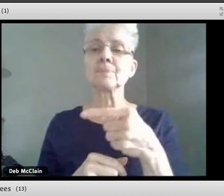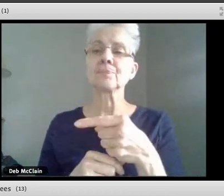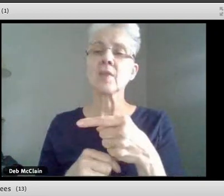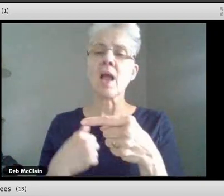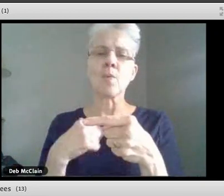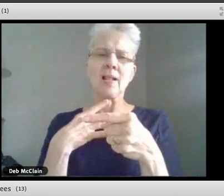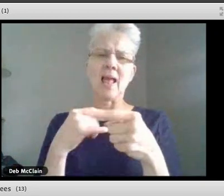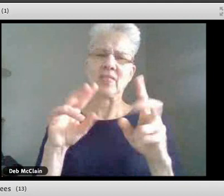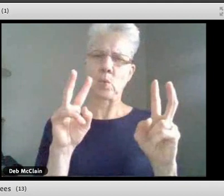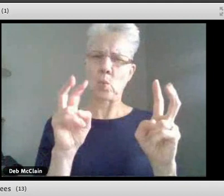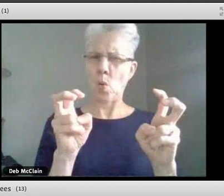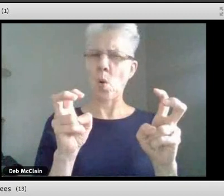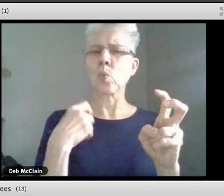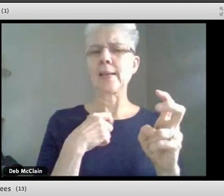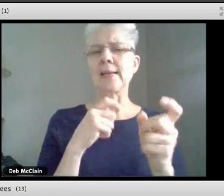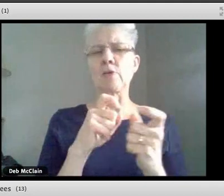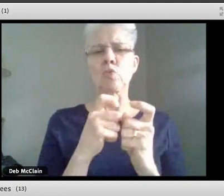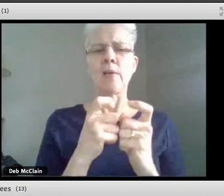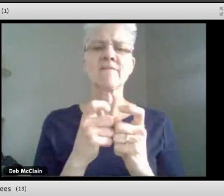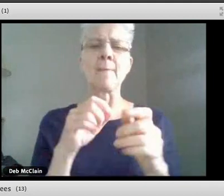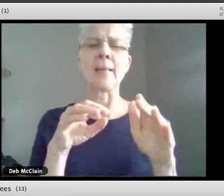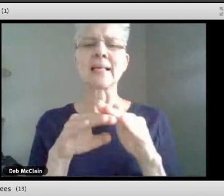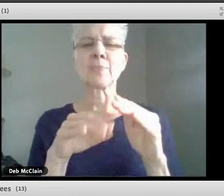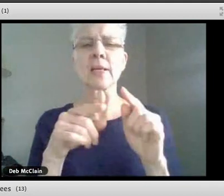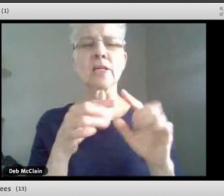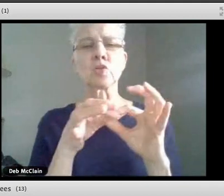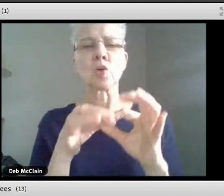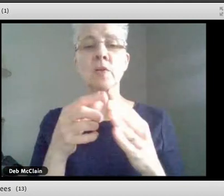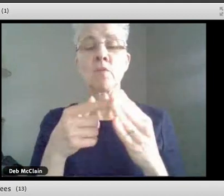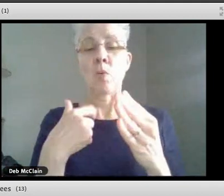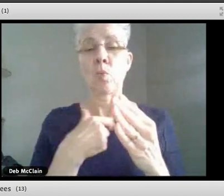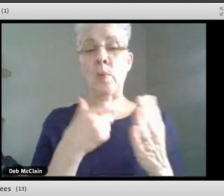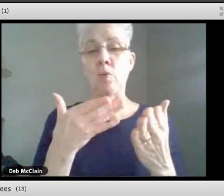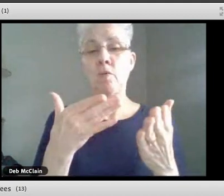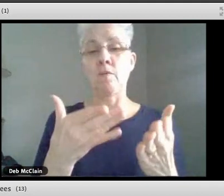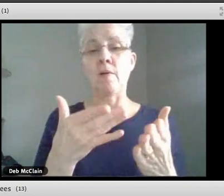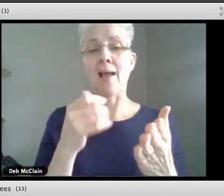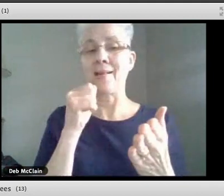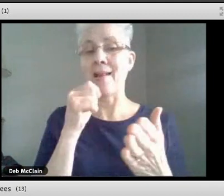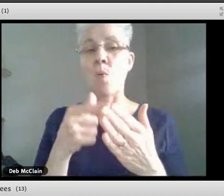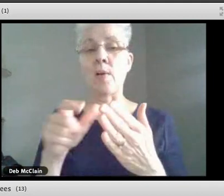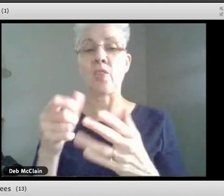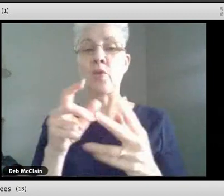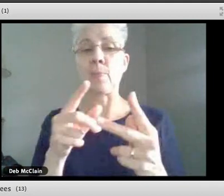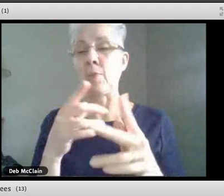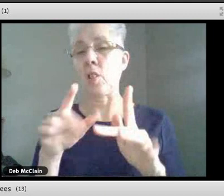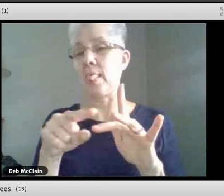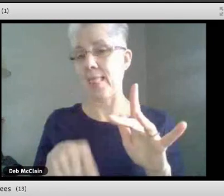"We can reframe accessibility in terms of what we provide," so what libraries provide, "not what other people lack."